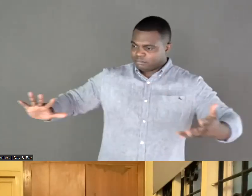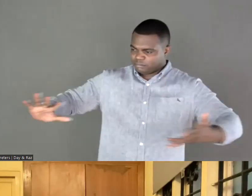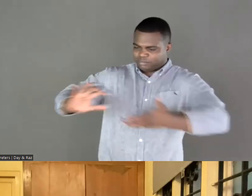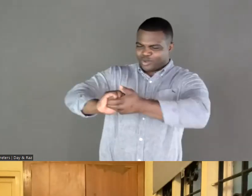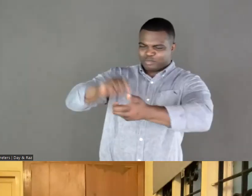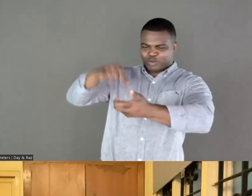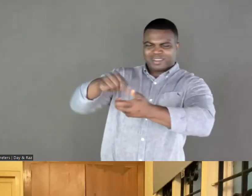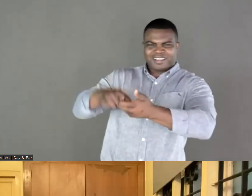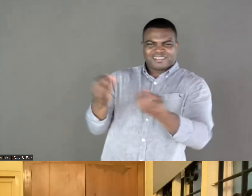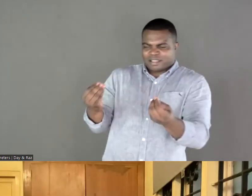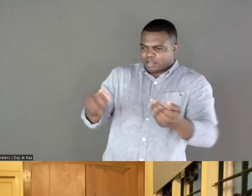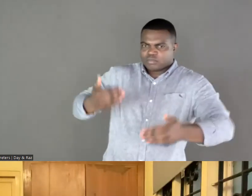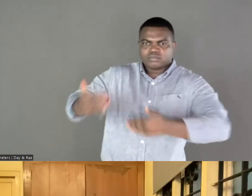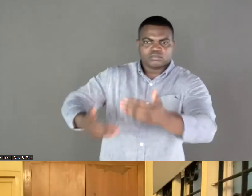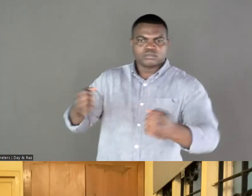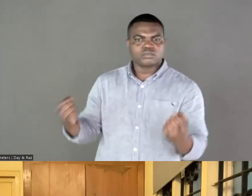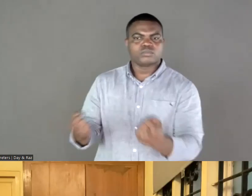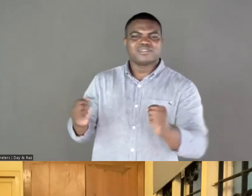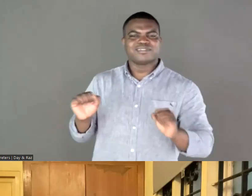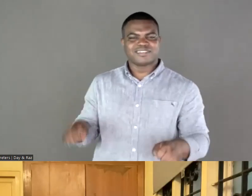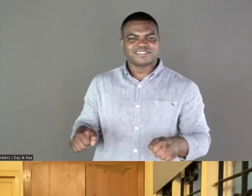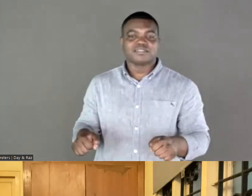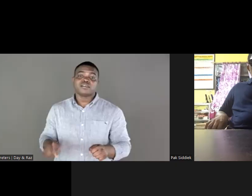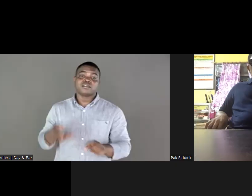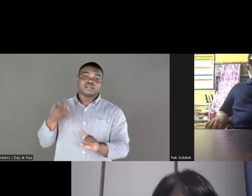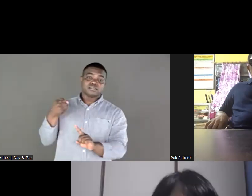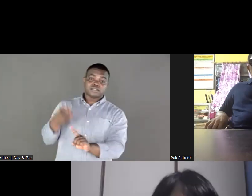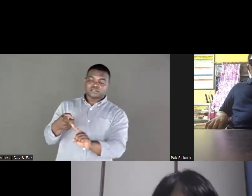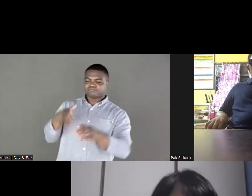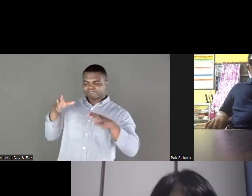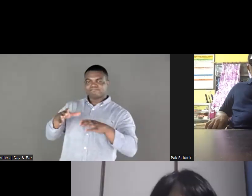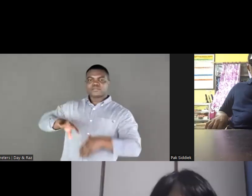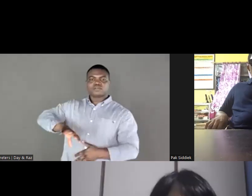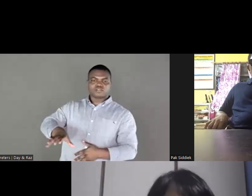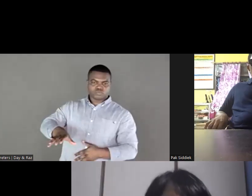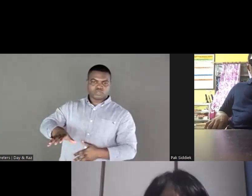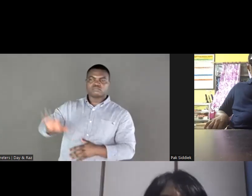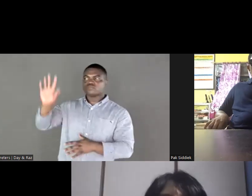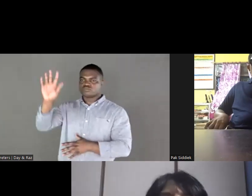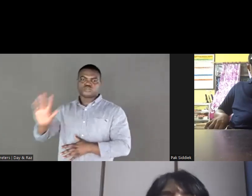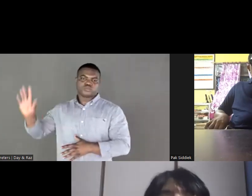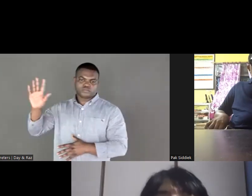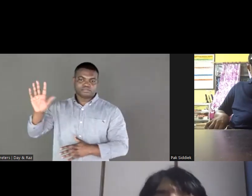thank you very much. I will hand back to Rosario and I welcome any questions. Thank you. Thank you so